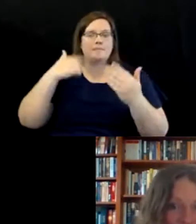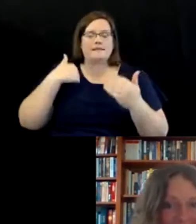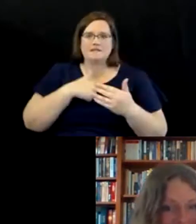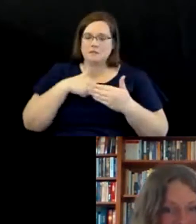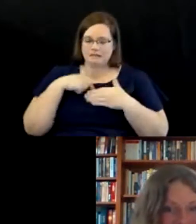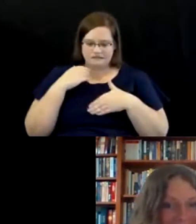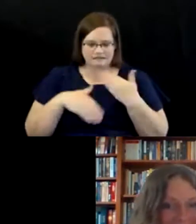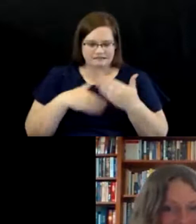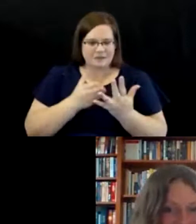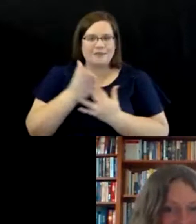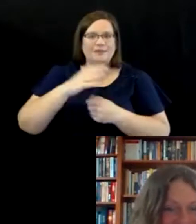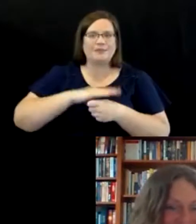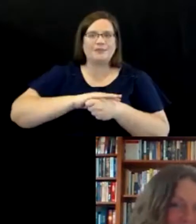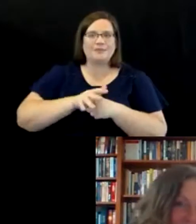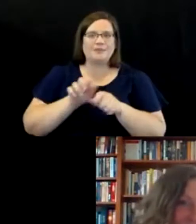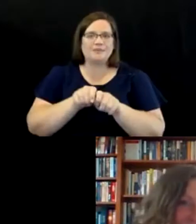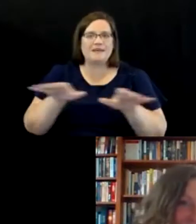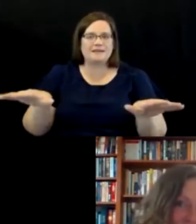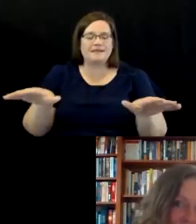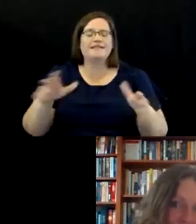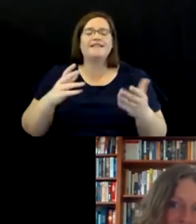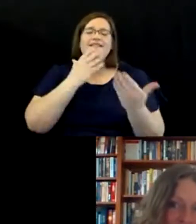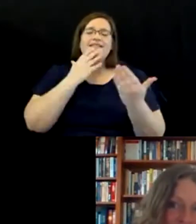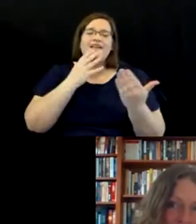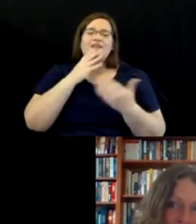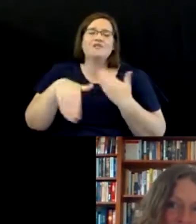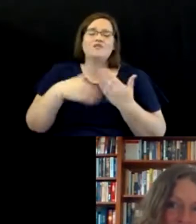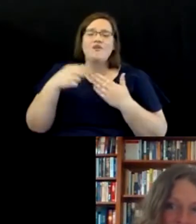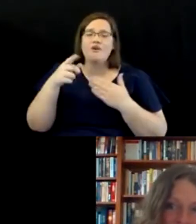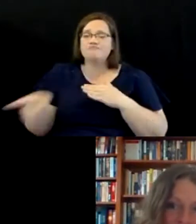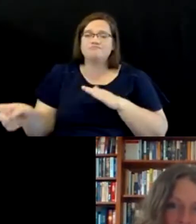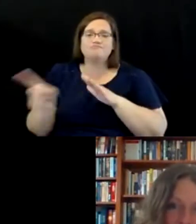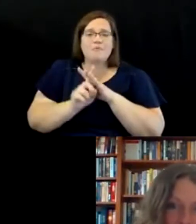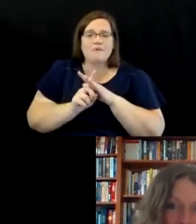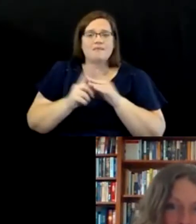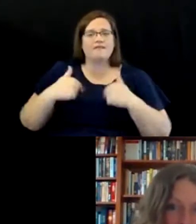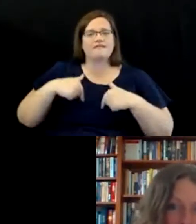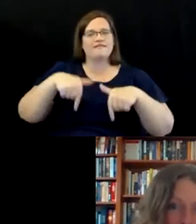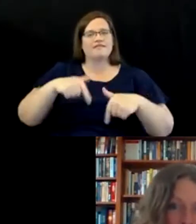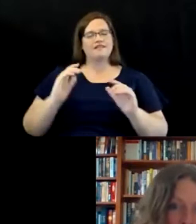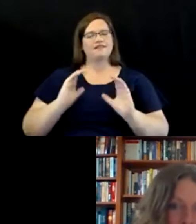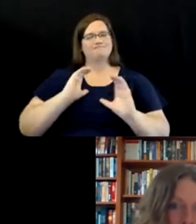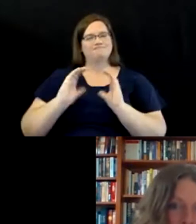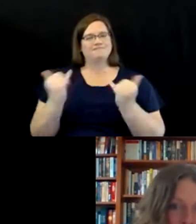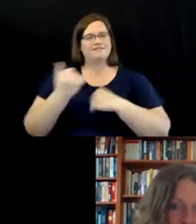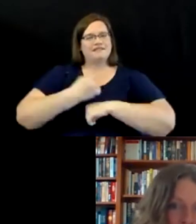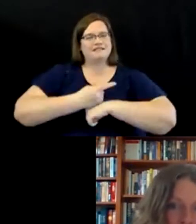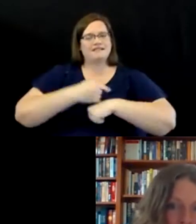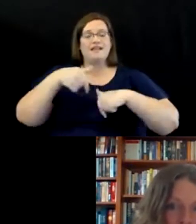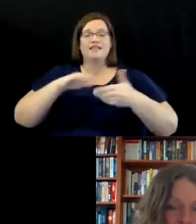still. Great thanks to everybody else who's shown up and had these conversations with us today. This community is so strong and so